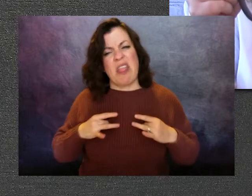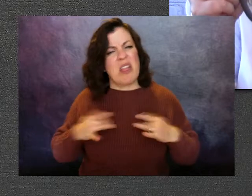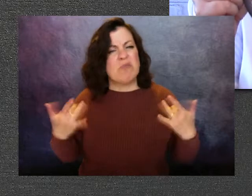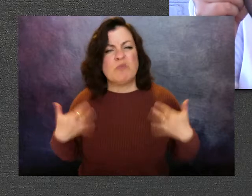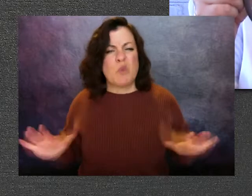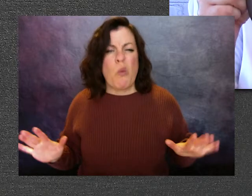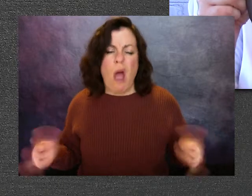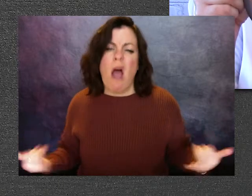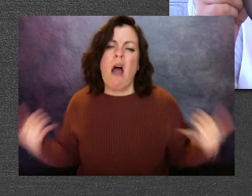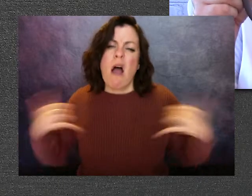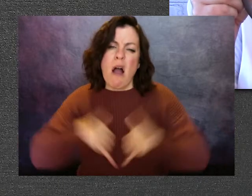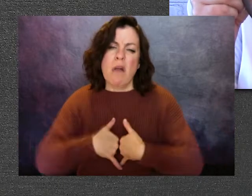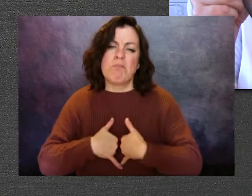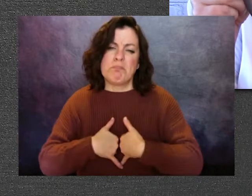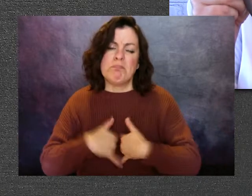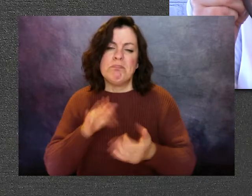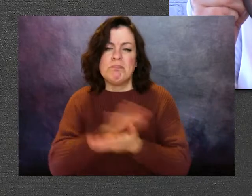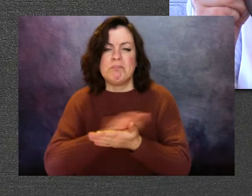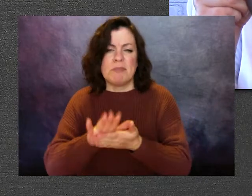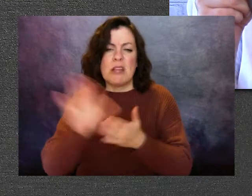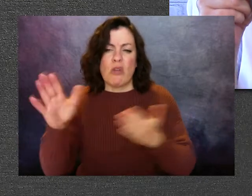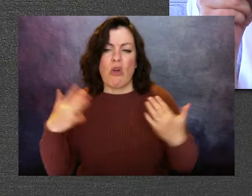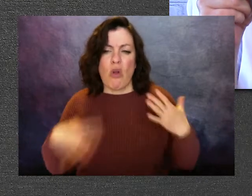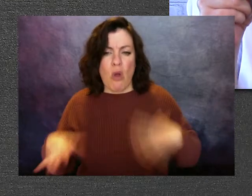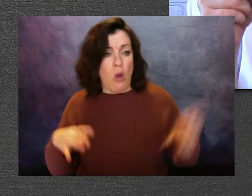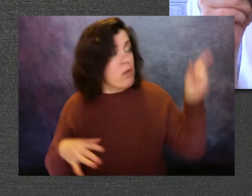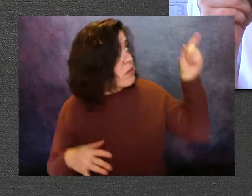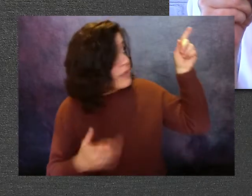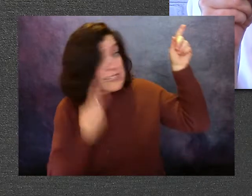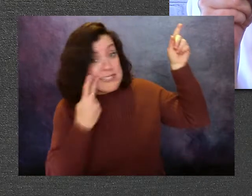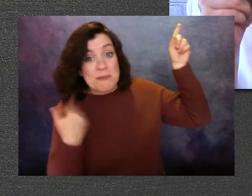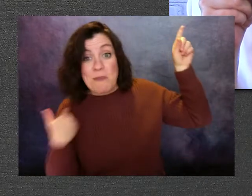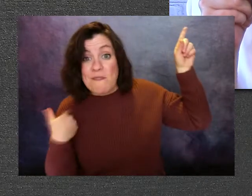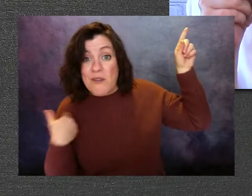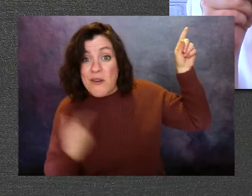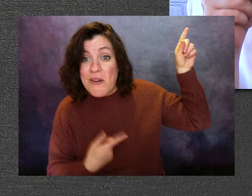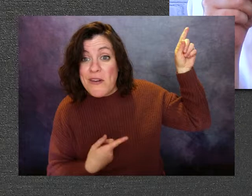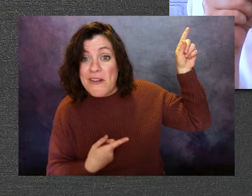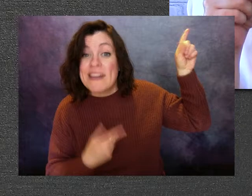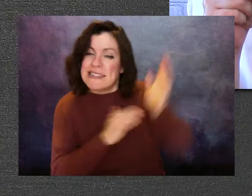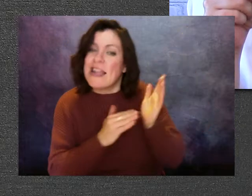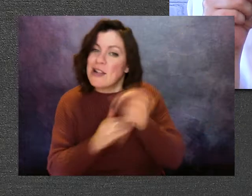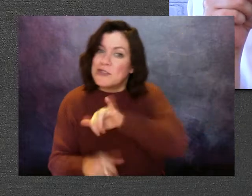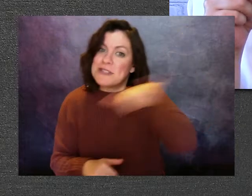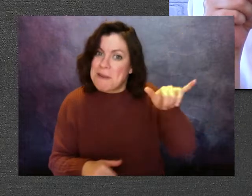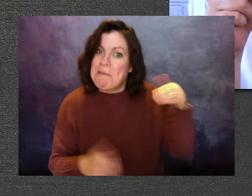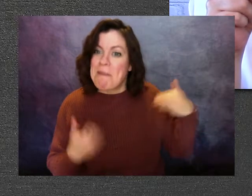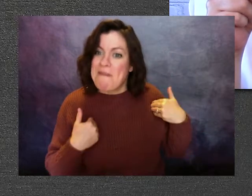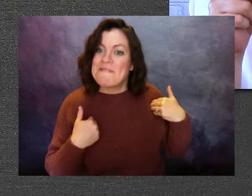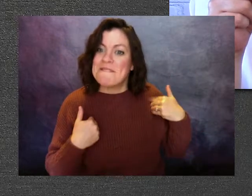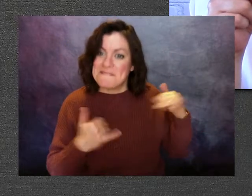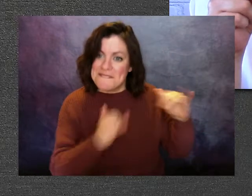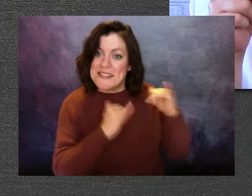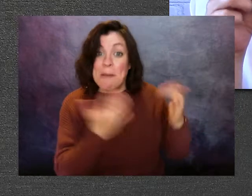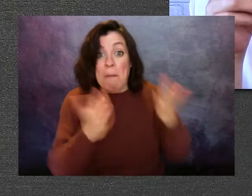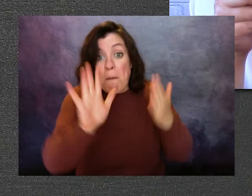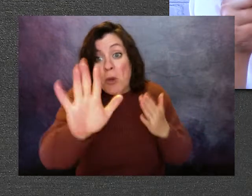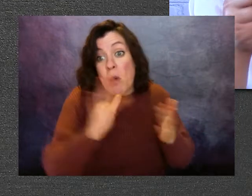is this tool right here. Have you ever seen a doctor with this tool? You have. Maybe at your checkup.